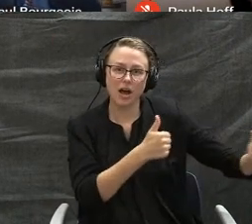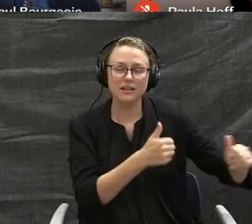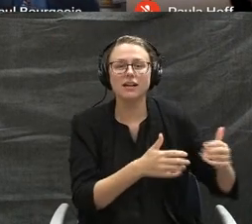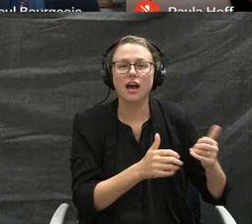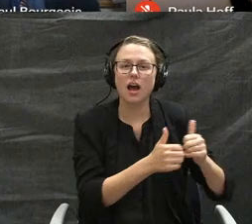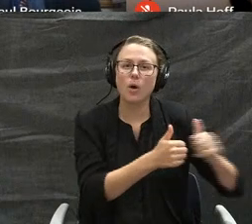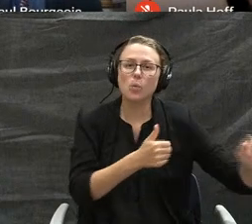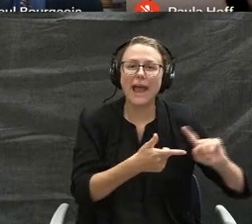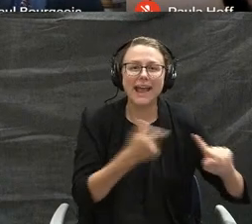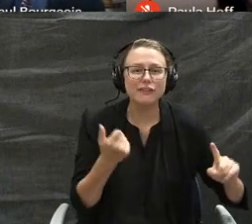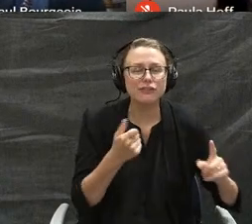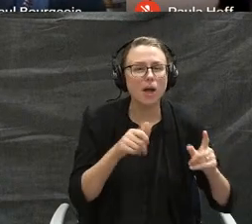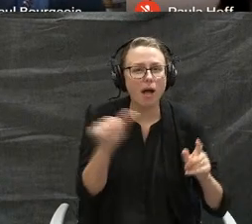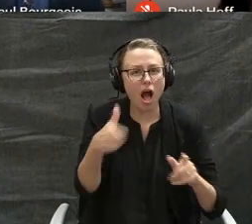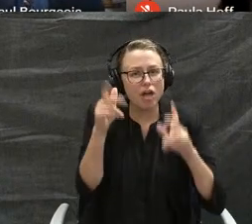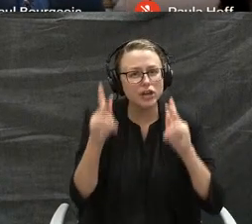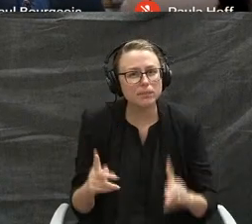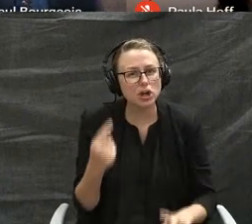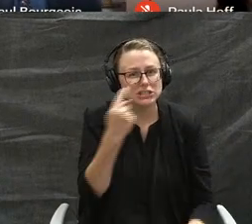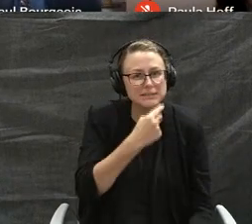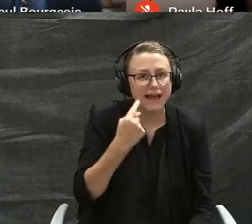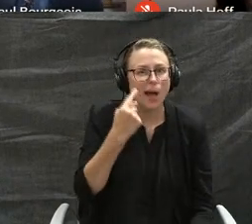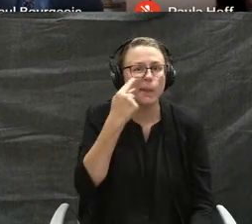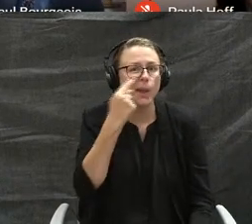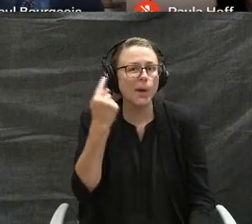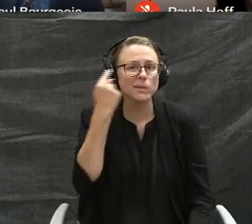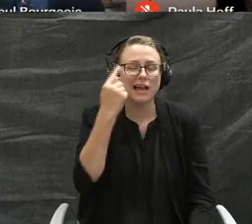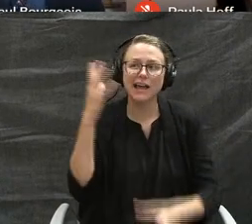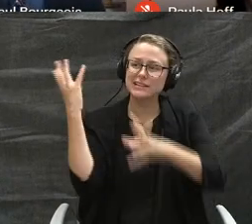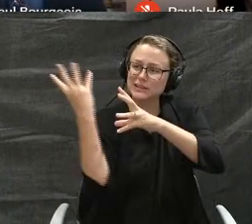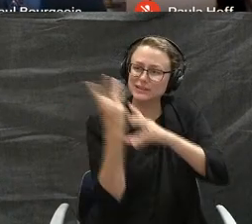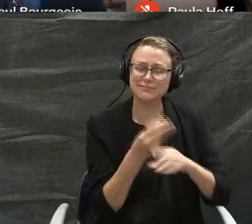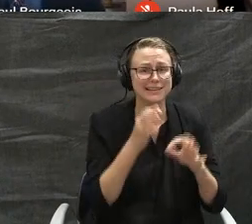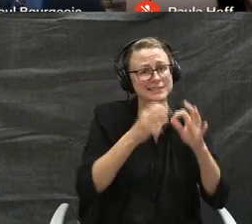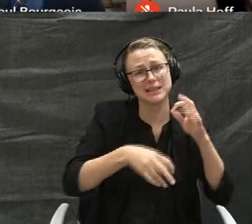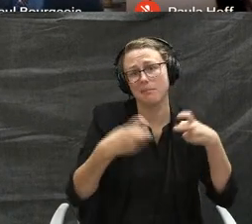mouth and nose and eyes. So that's just that's simple